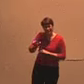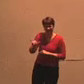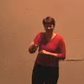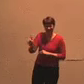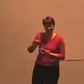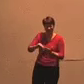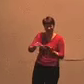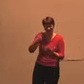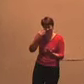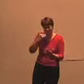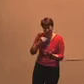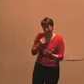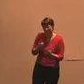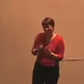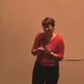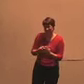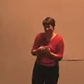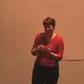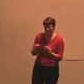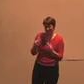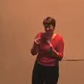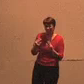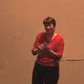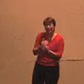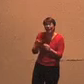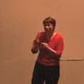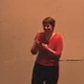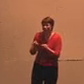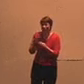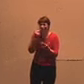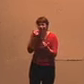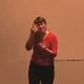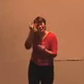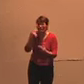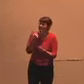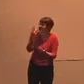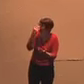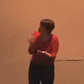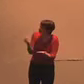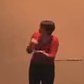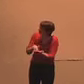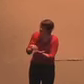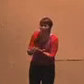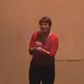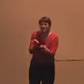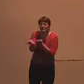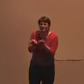So the new definition of the library, I hope.